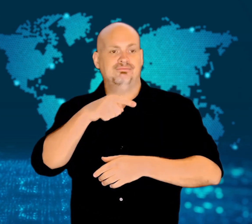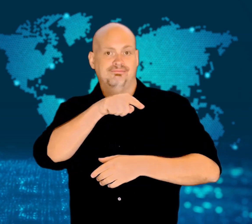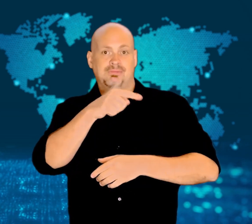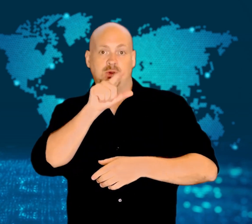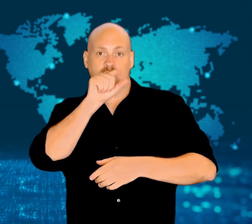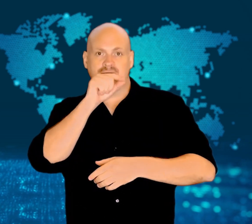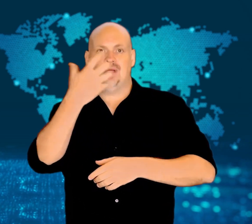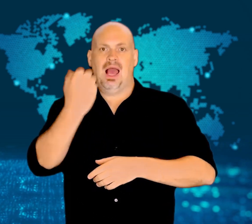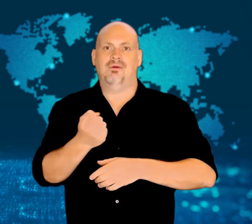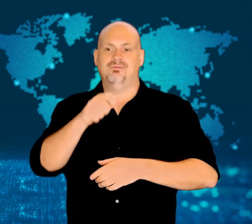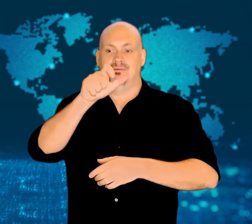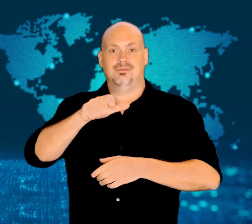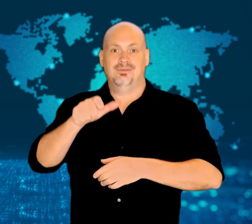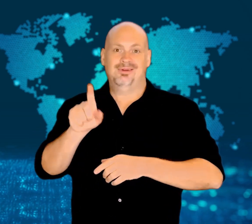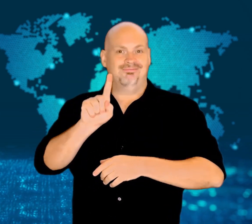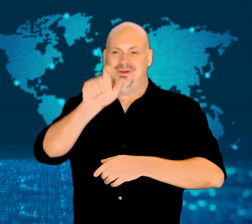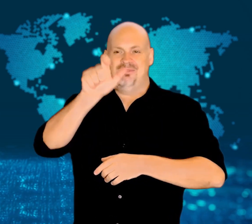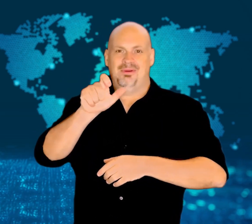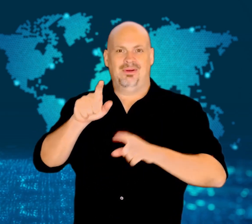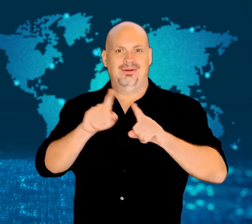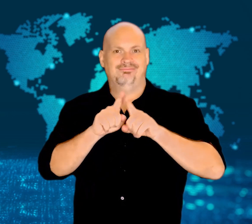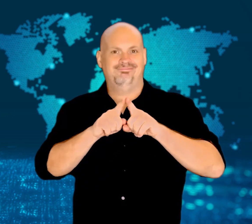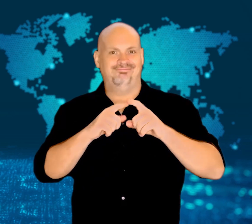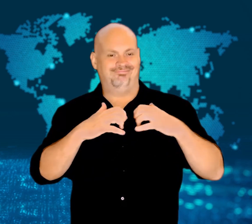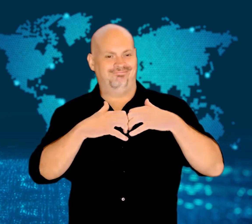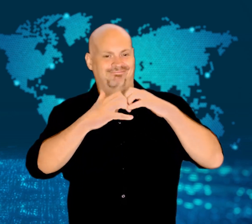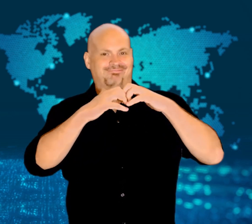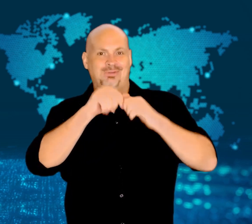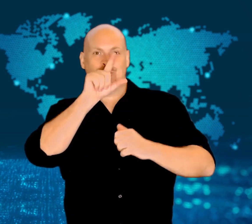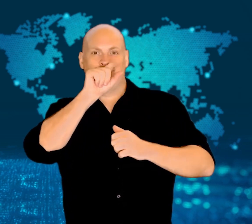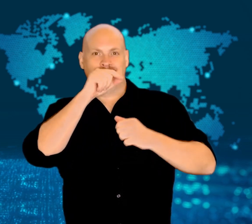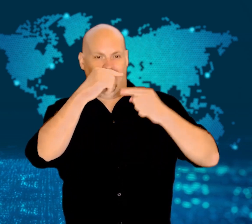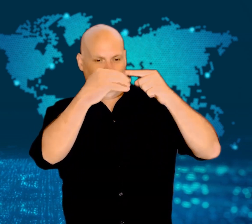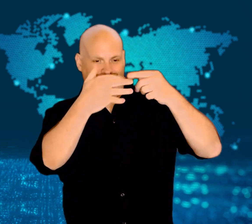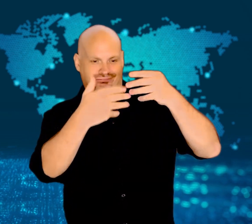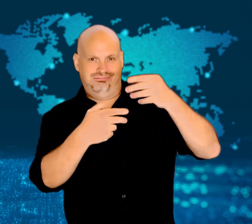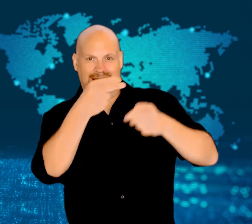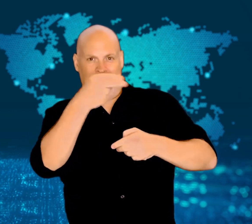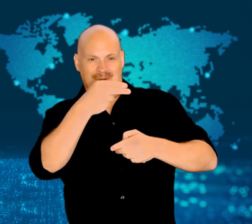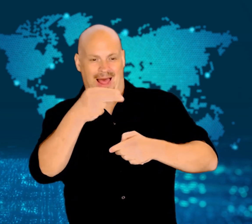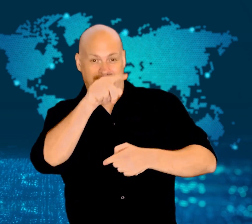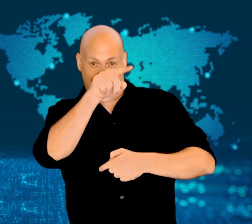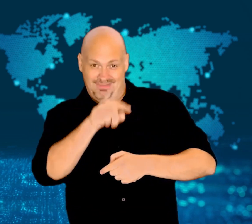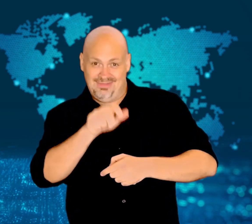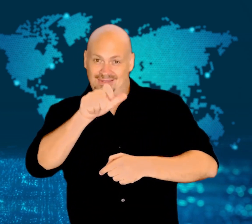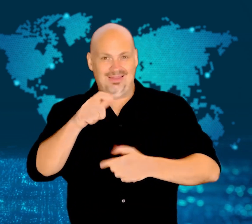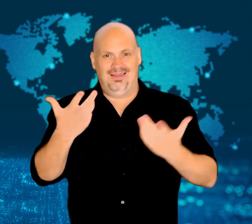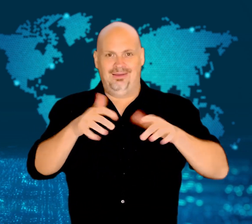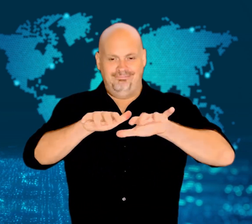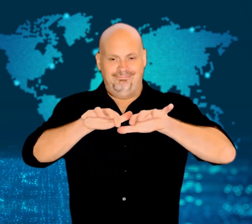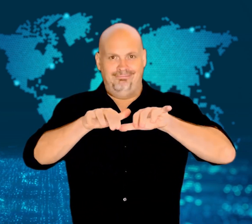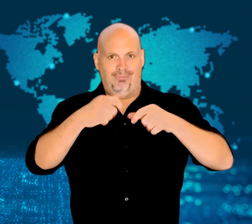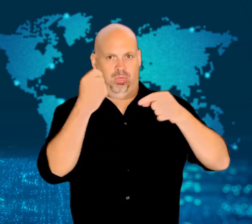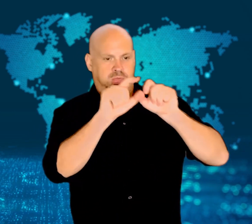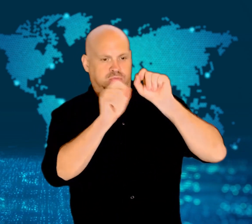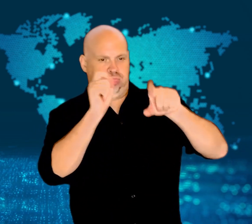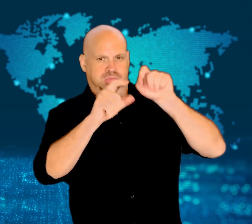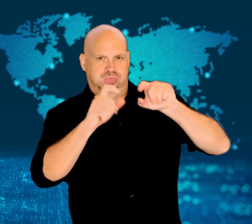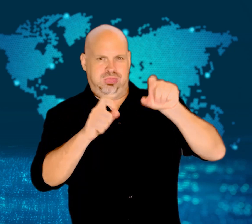Musk wants to rid the platform of fake automated